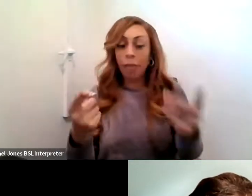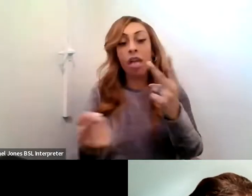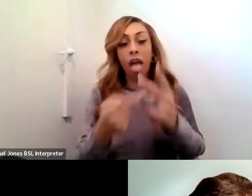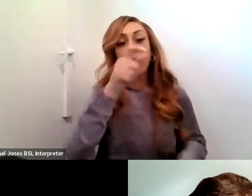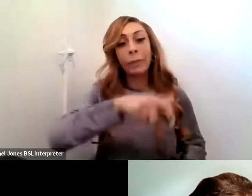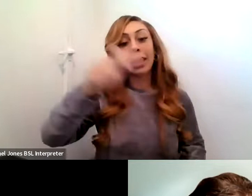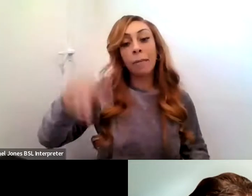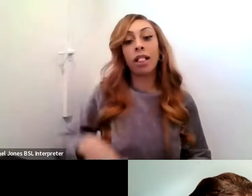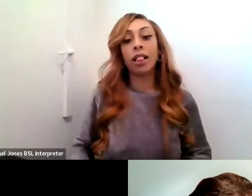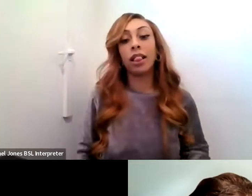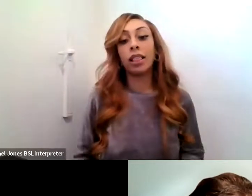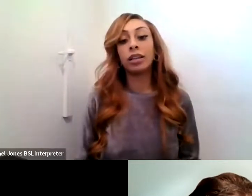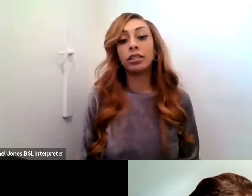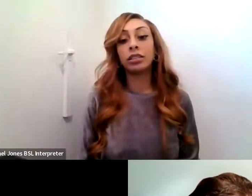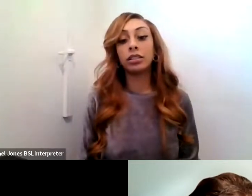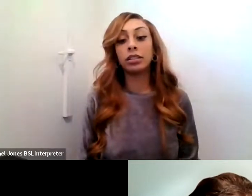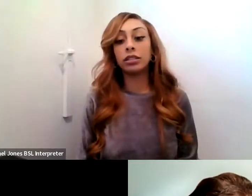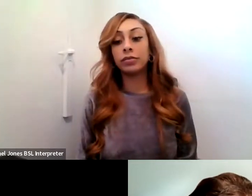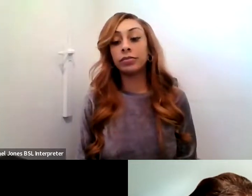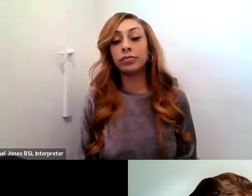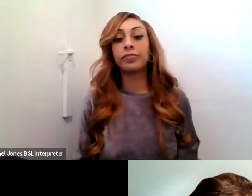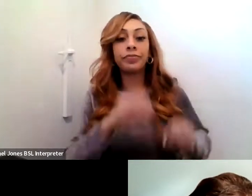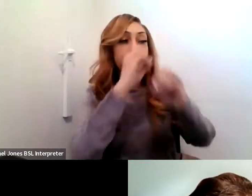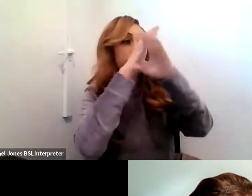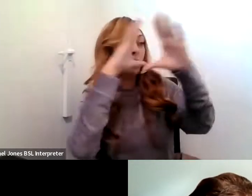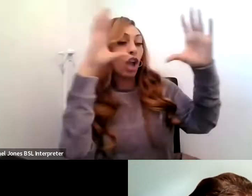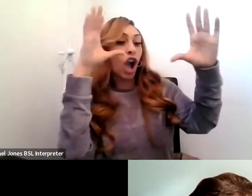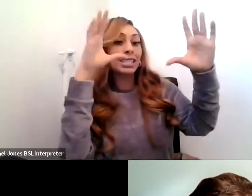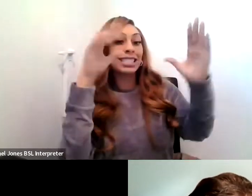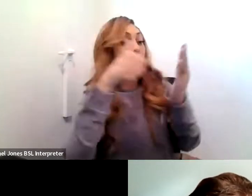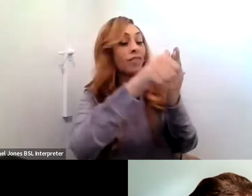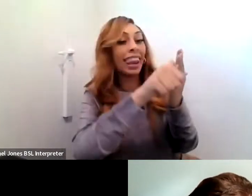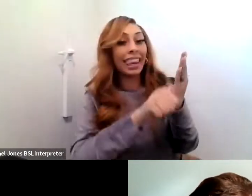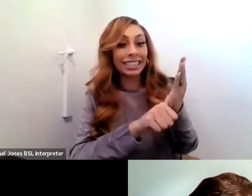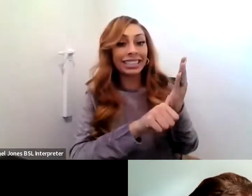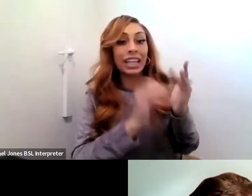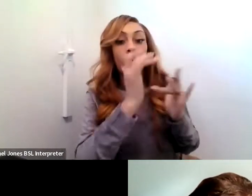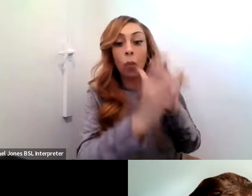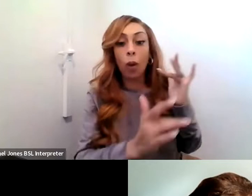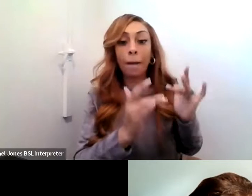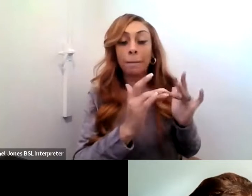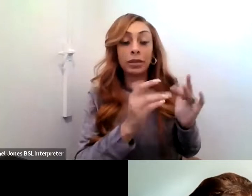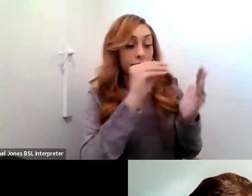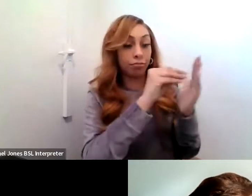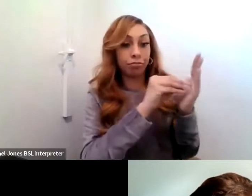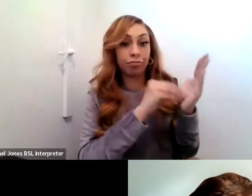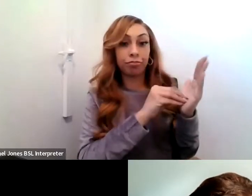I think a bit about the concept of a listings website, that listed international digital arts work,